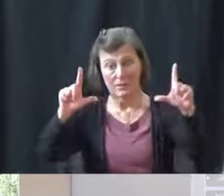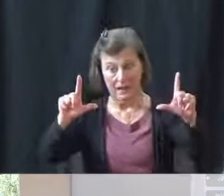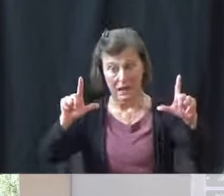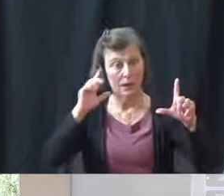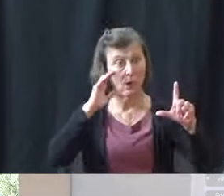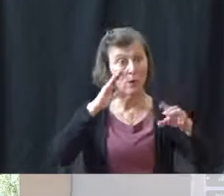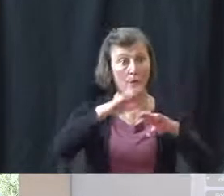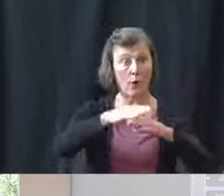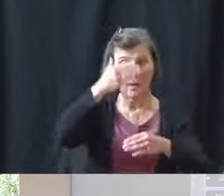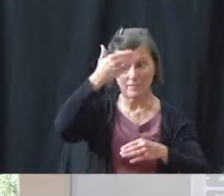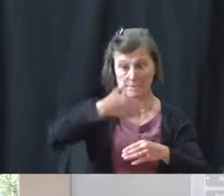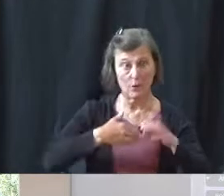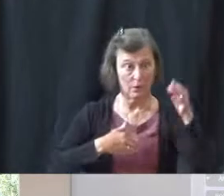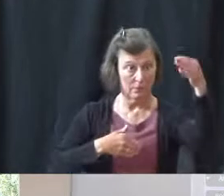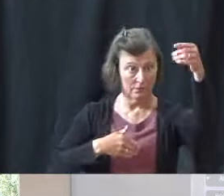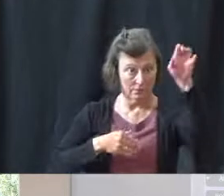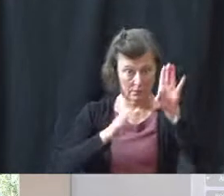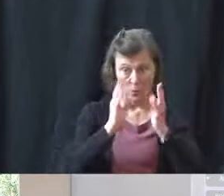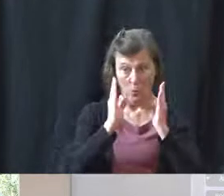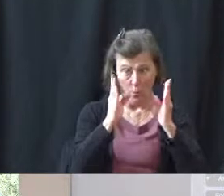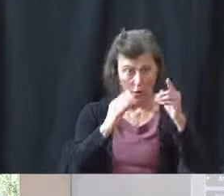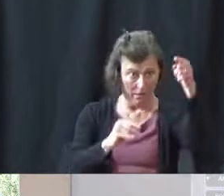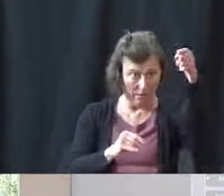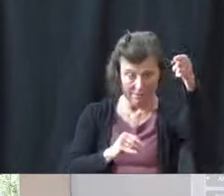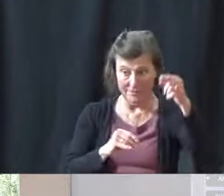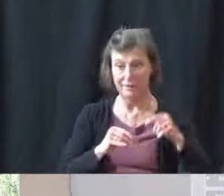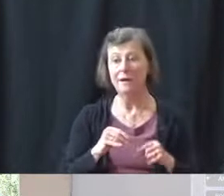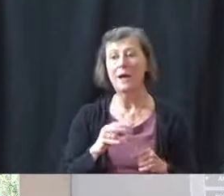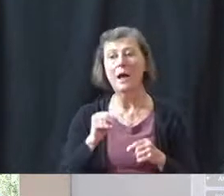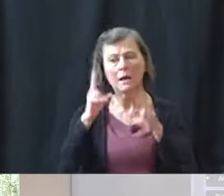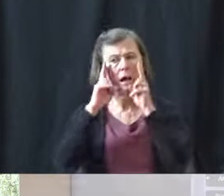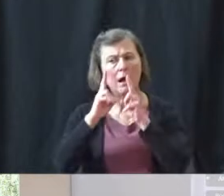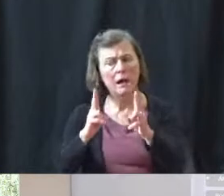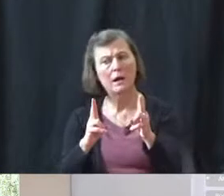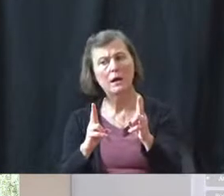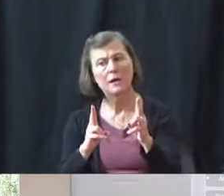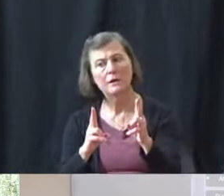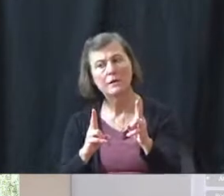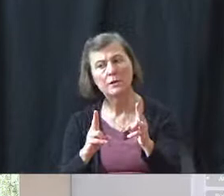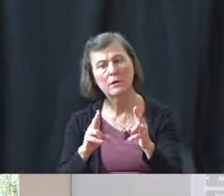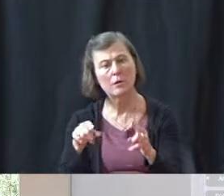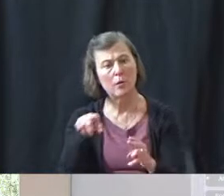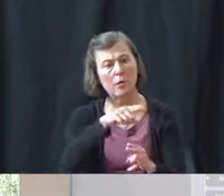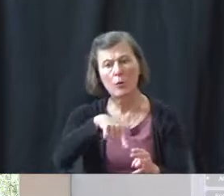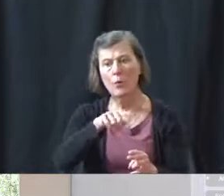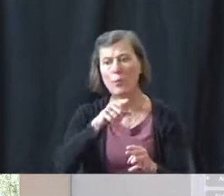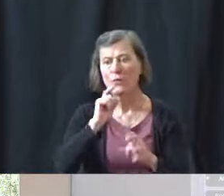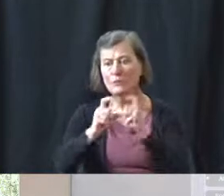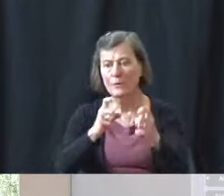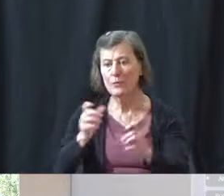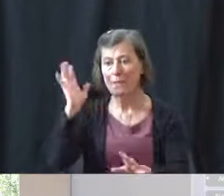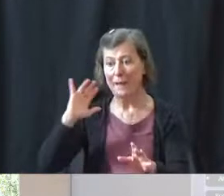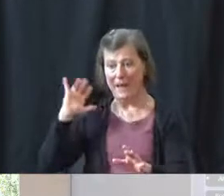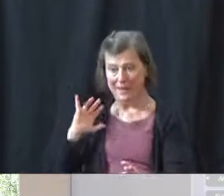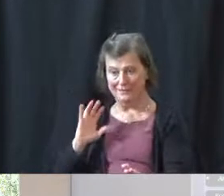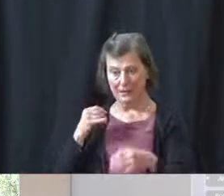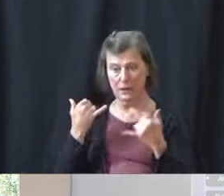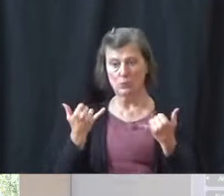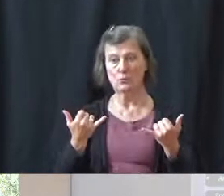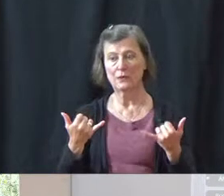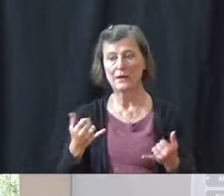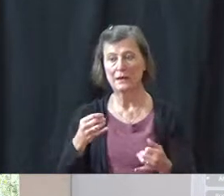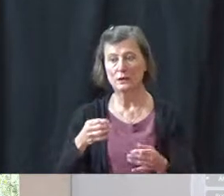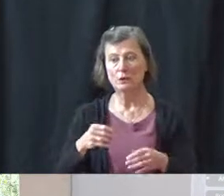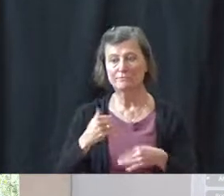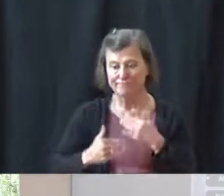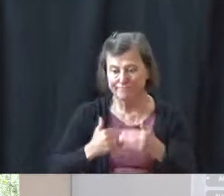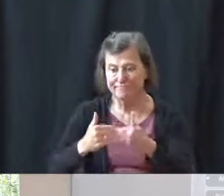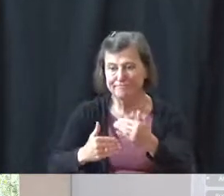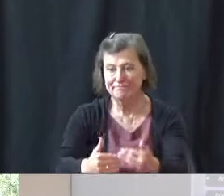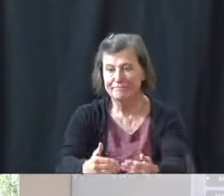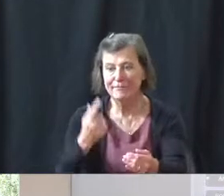And, they honor those contributors, past and present, that paved the way for our future.